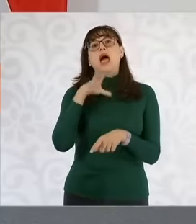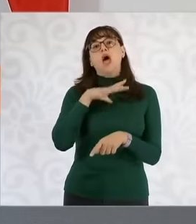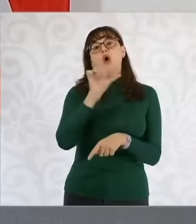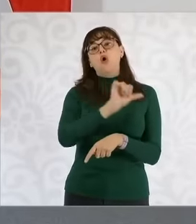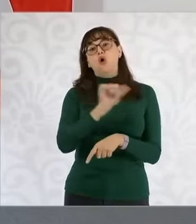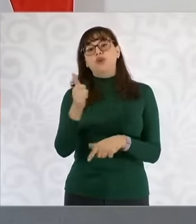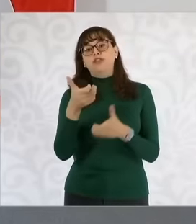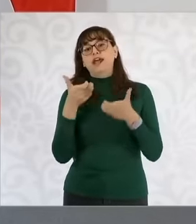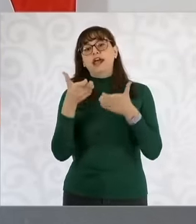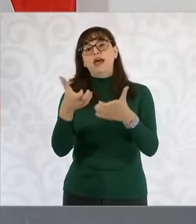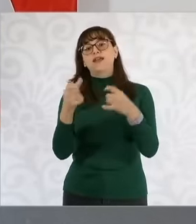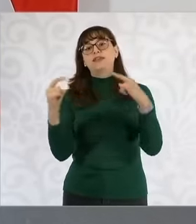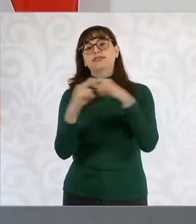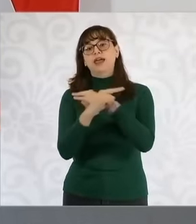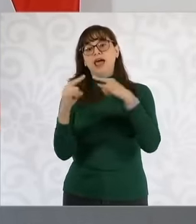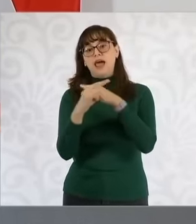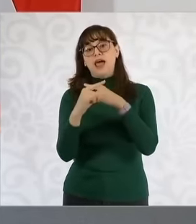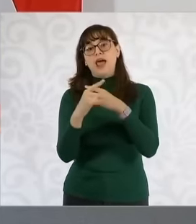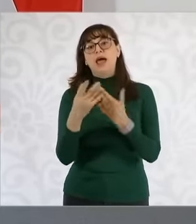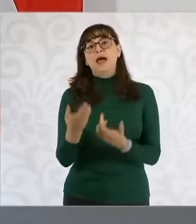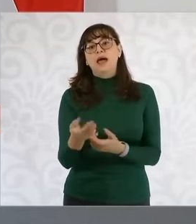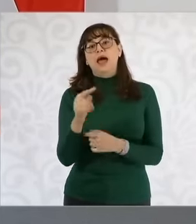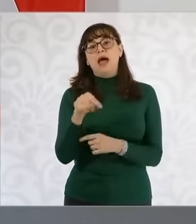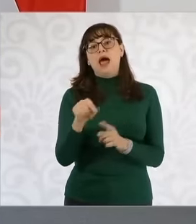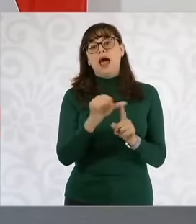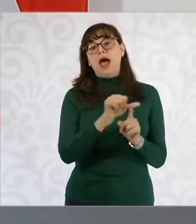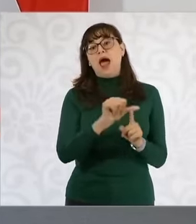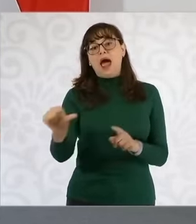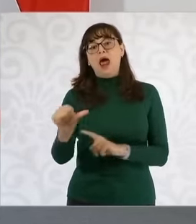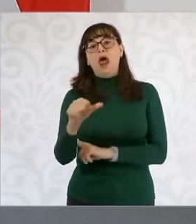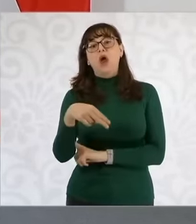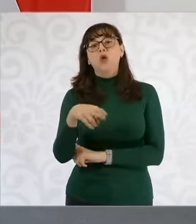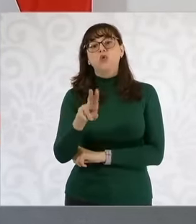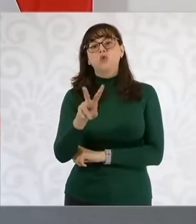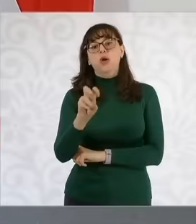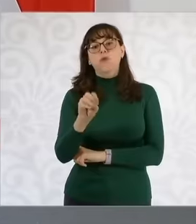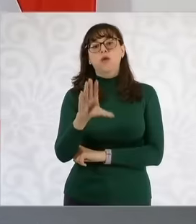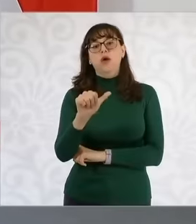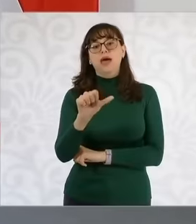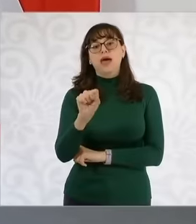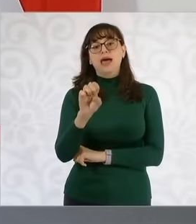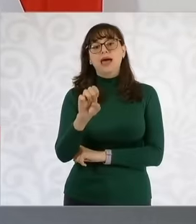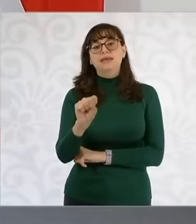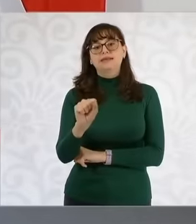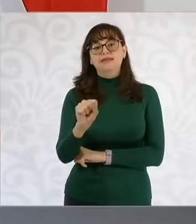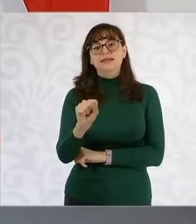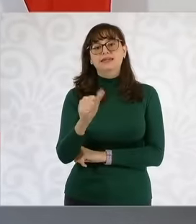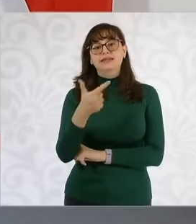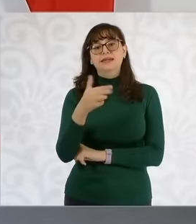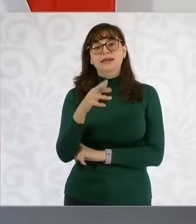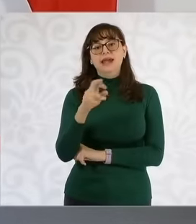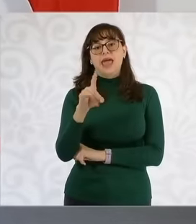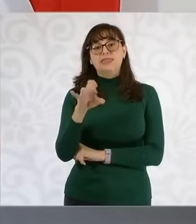next year, which is Babispe Nuevo Casas Grandes because he committed it and he no longer had time